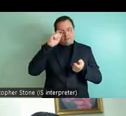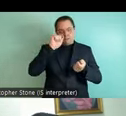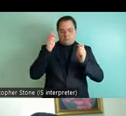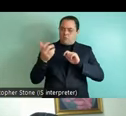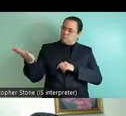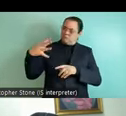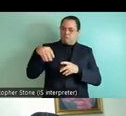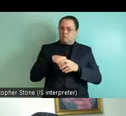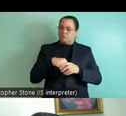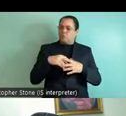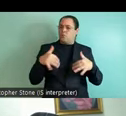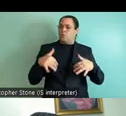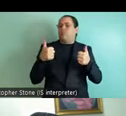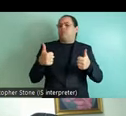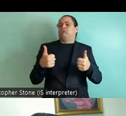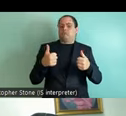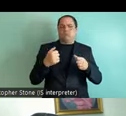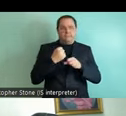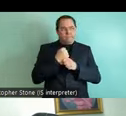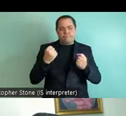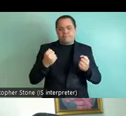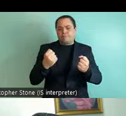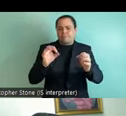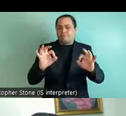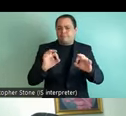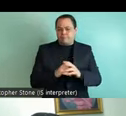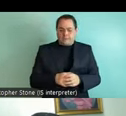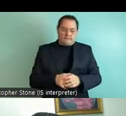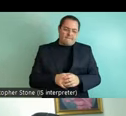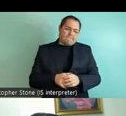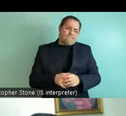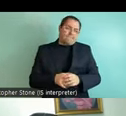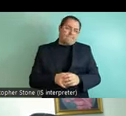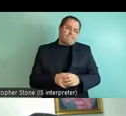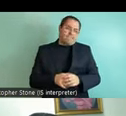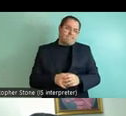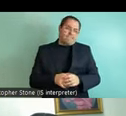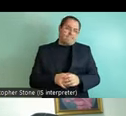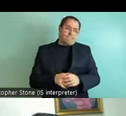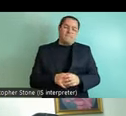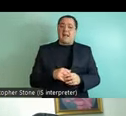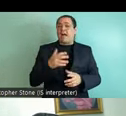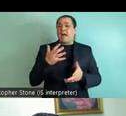across the workplace to also remove in recruitment barriers, promoting